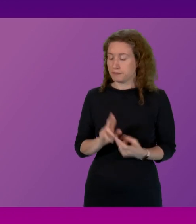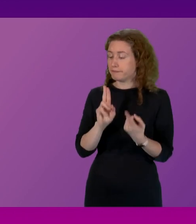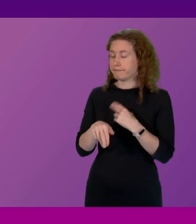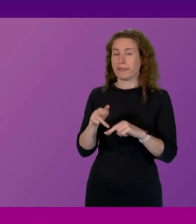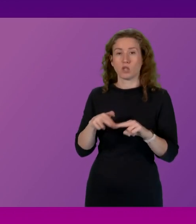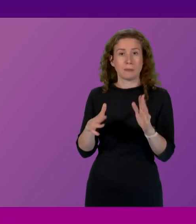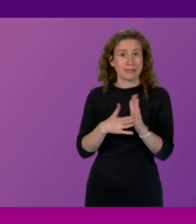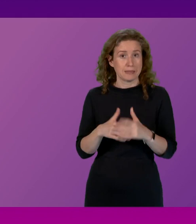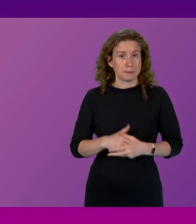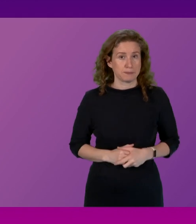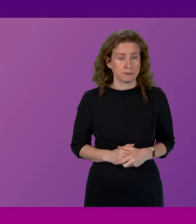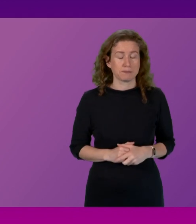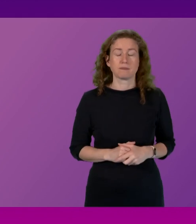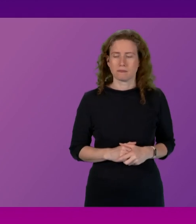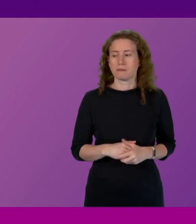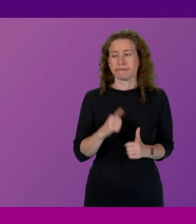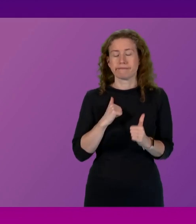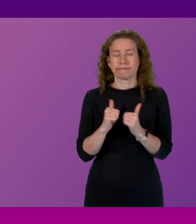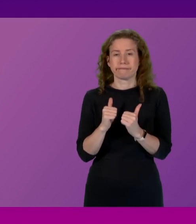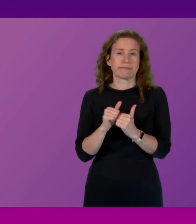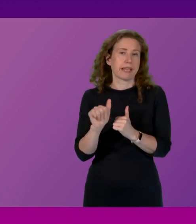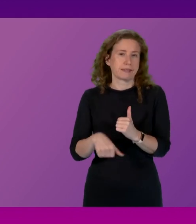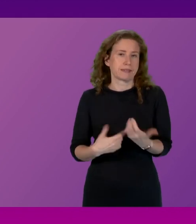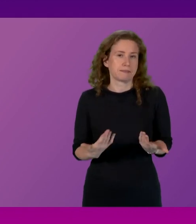I agree with Kaukab Stewart.